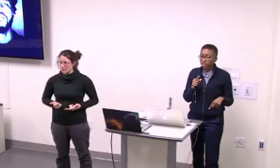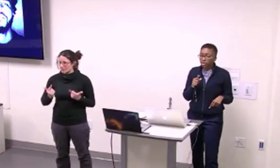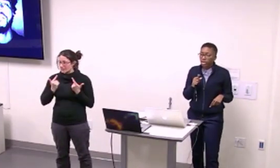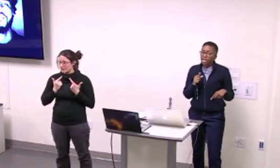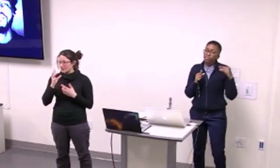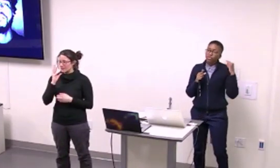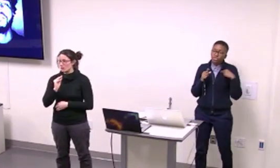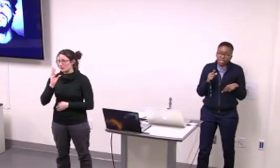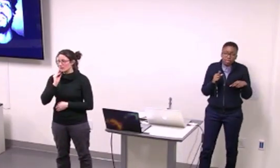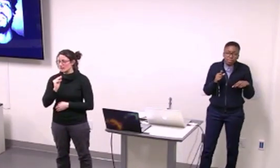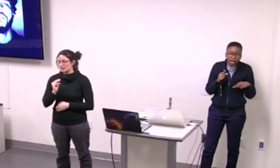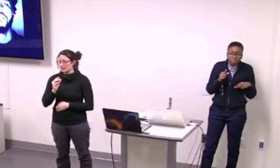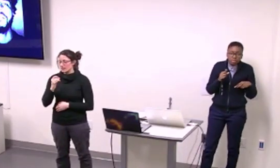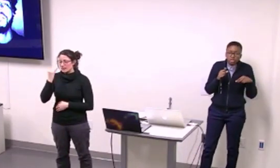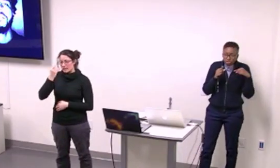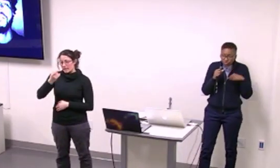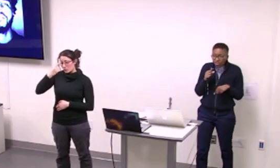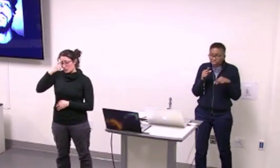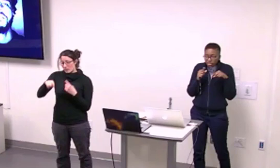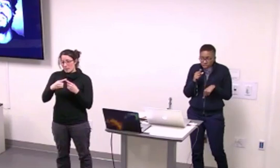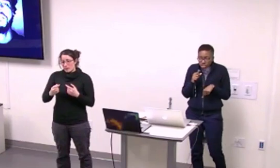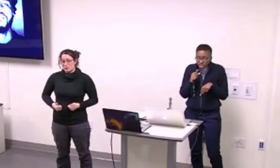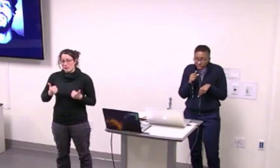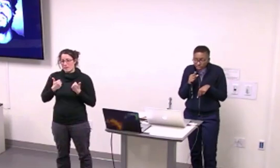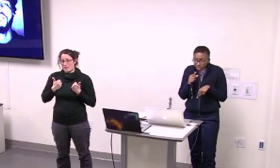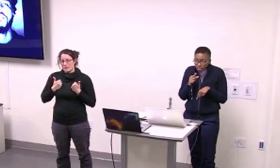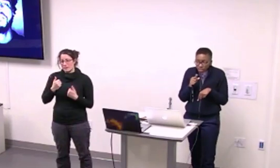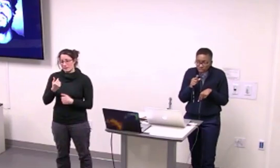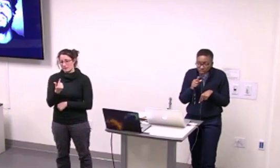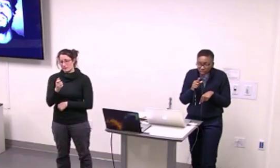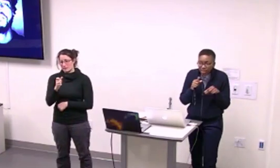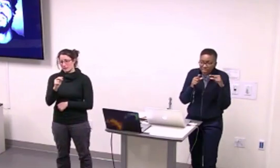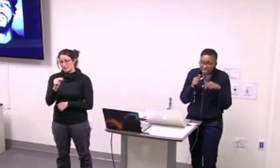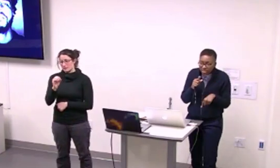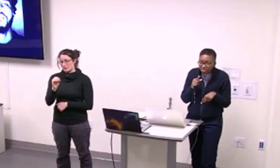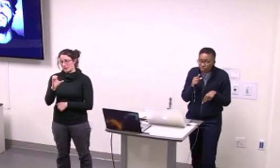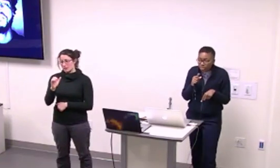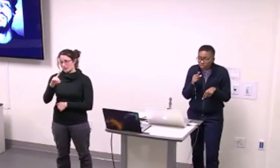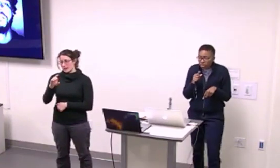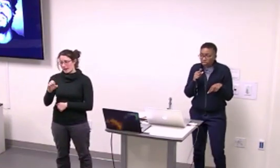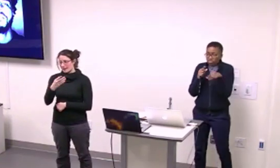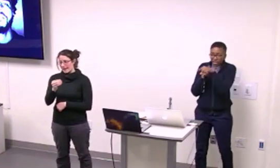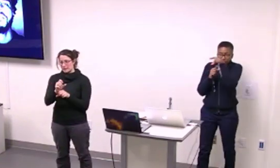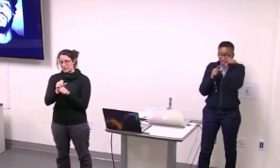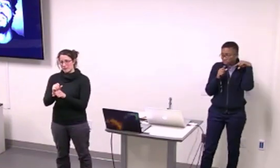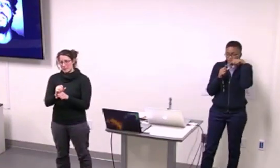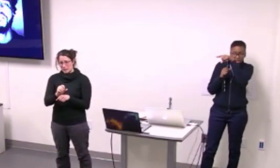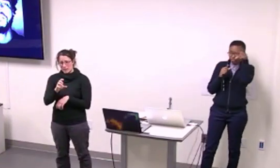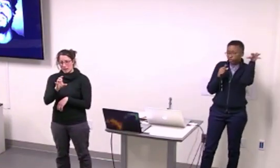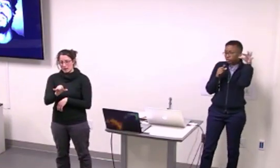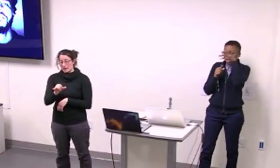And if you think about surviving genocide, and enslavement. The fact that the black folks in here